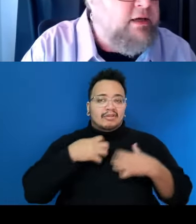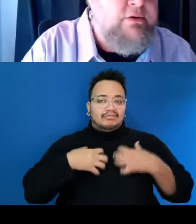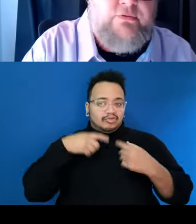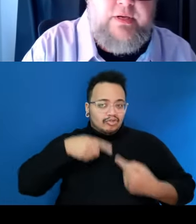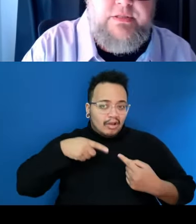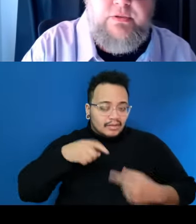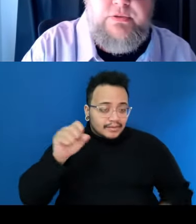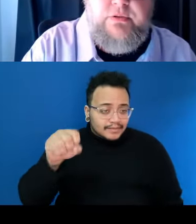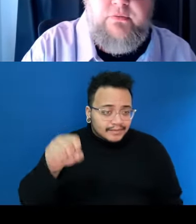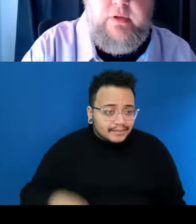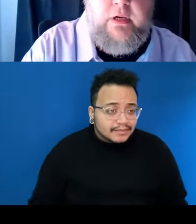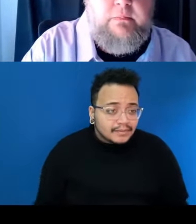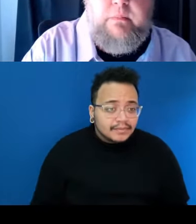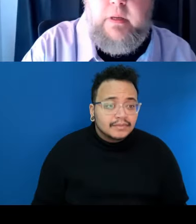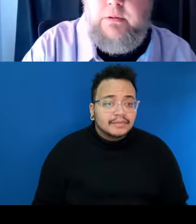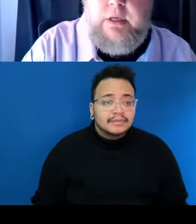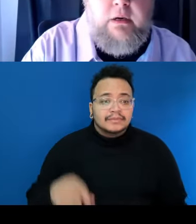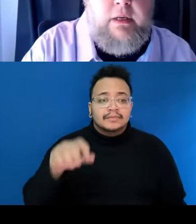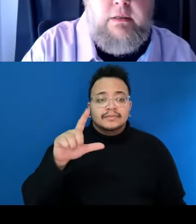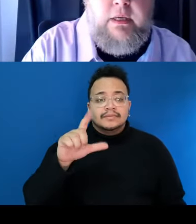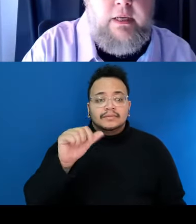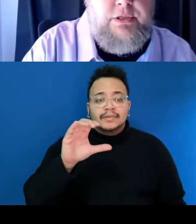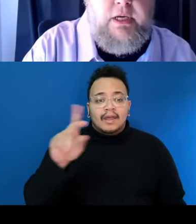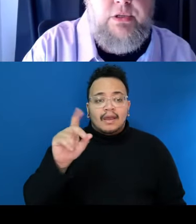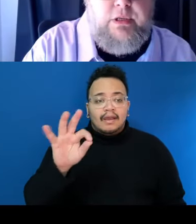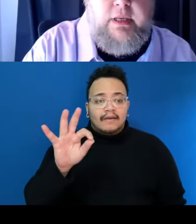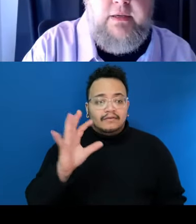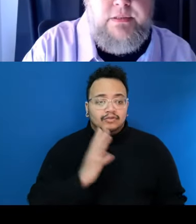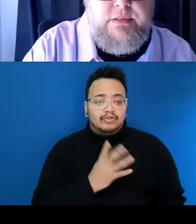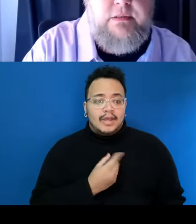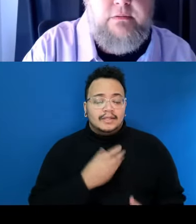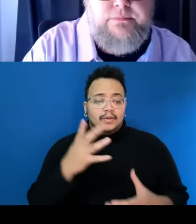Lack of trans-inclusive healthcare and education. Yes.